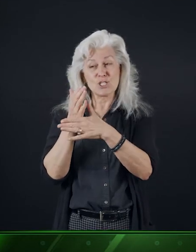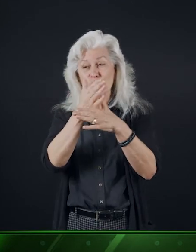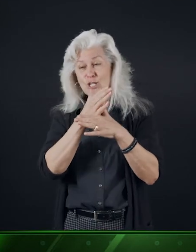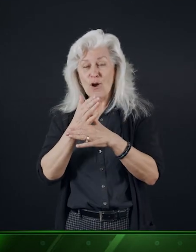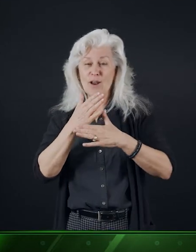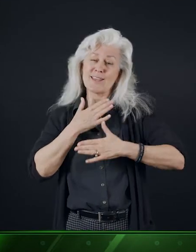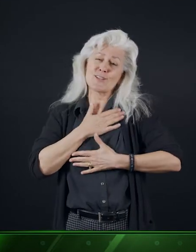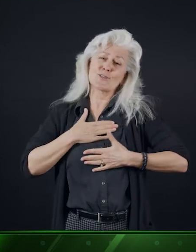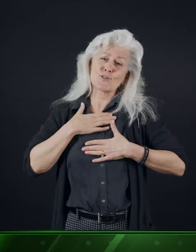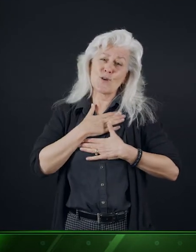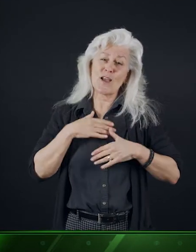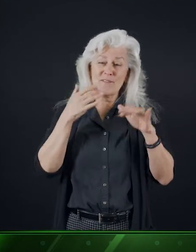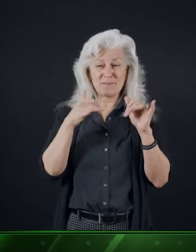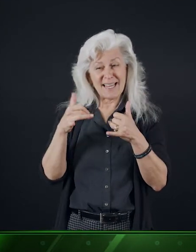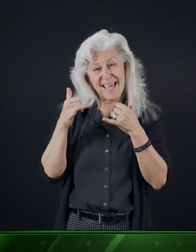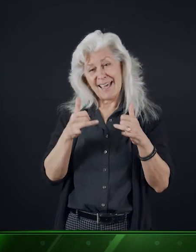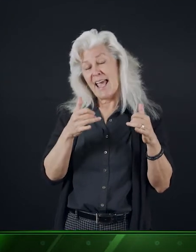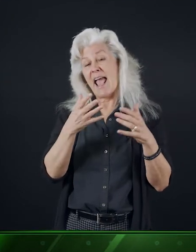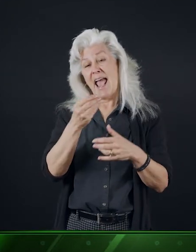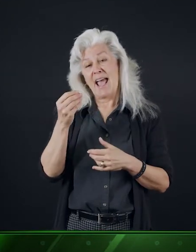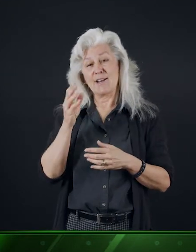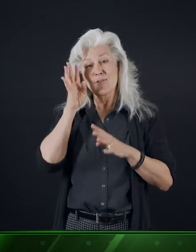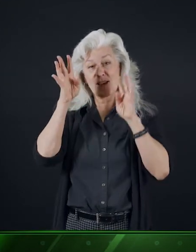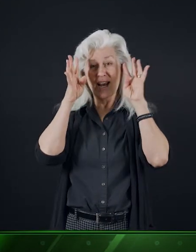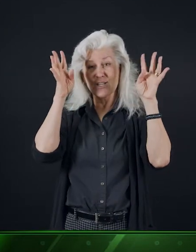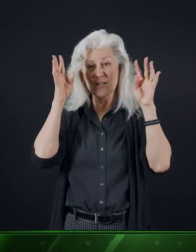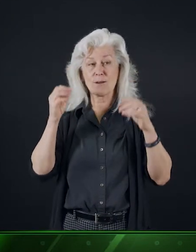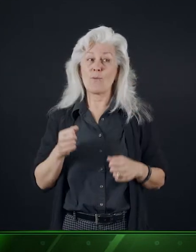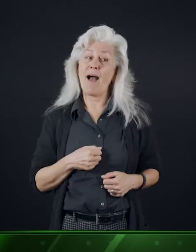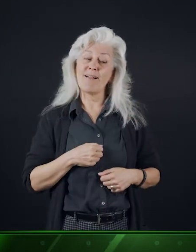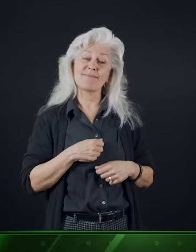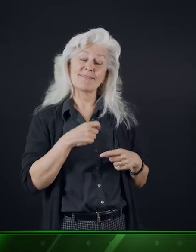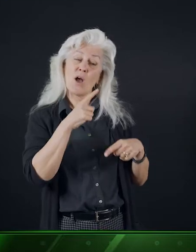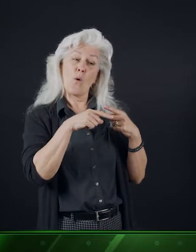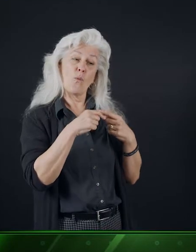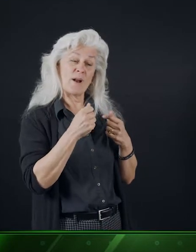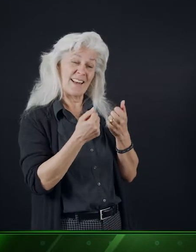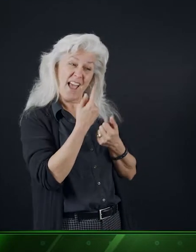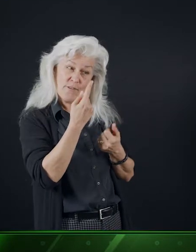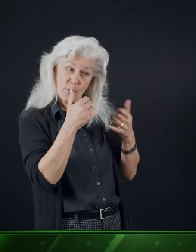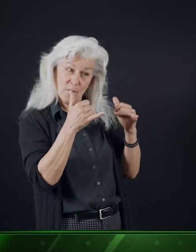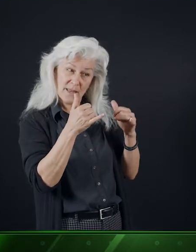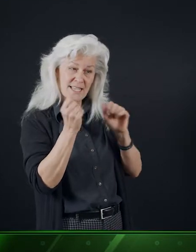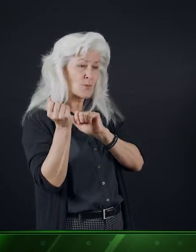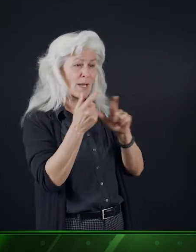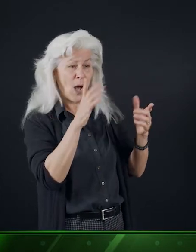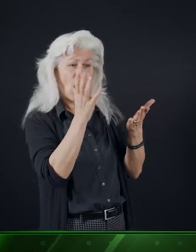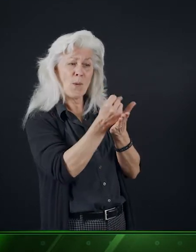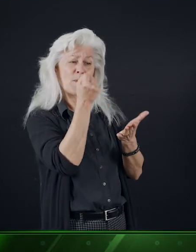Well, when everyone plays, we all win. Thank you for joining us, Anita. Thank you Morgan.